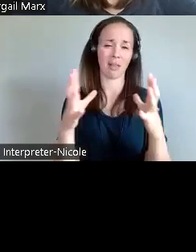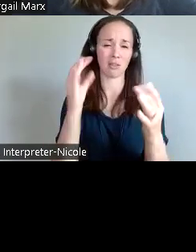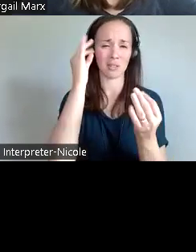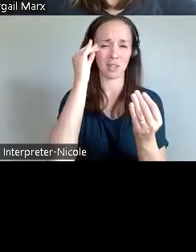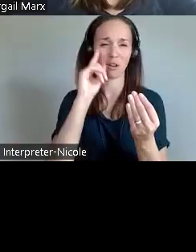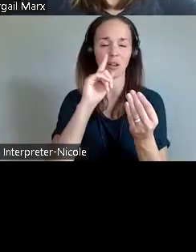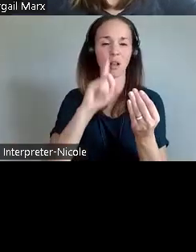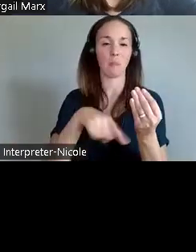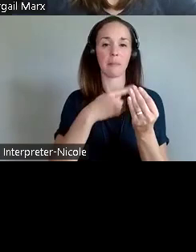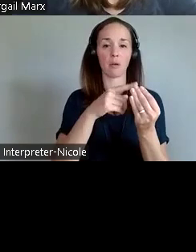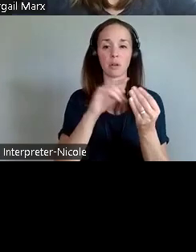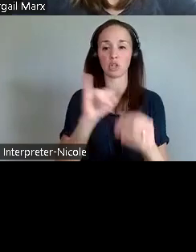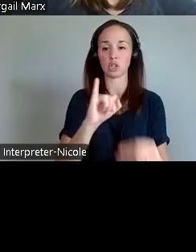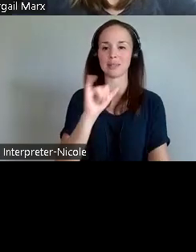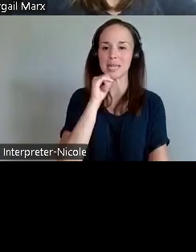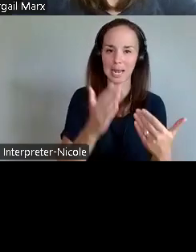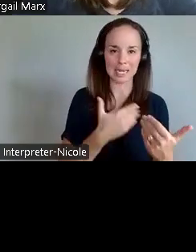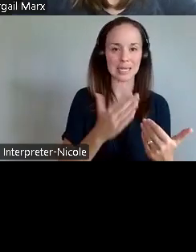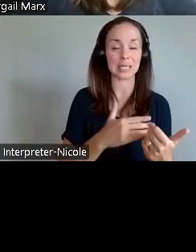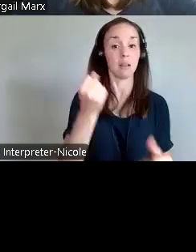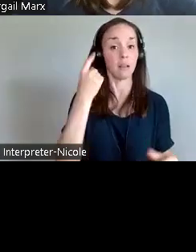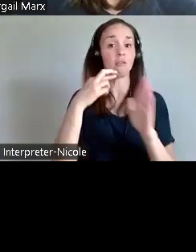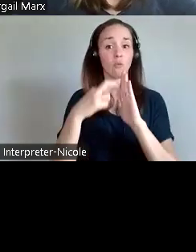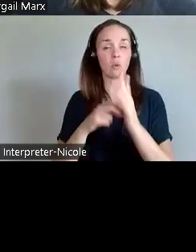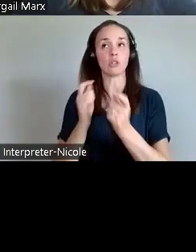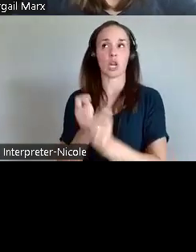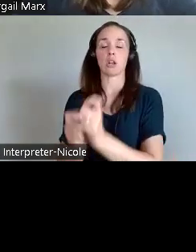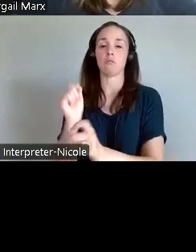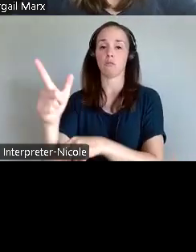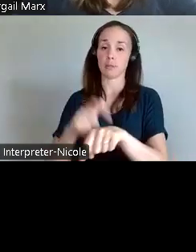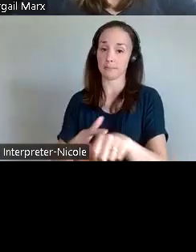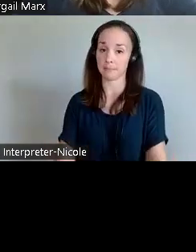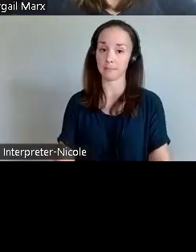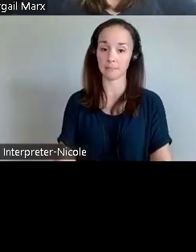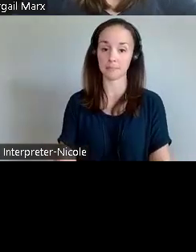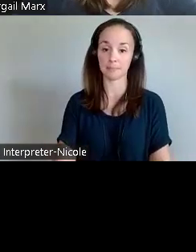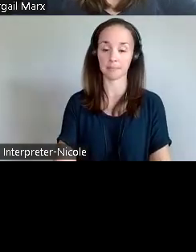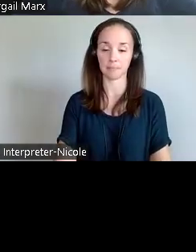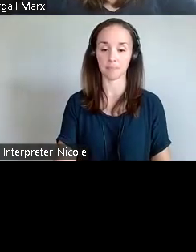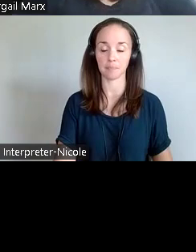It's not easy and it's always changing. >> Abby: Yes, yes, really good point.